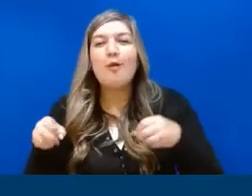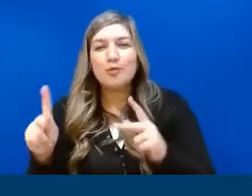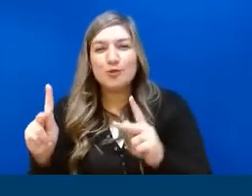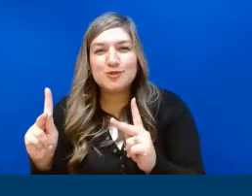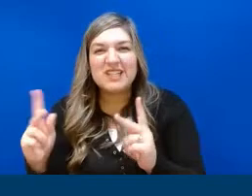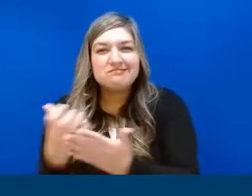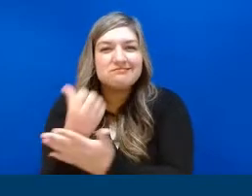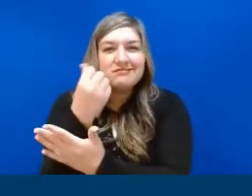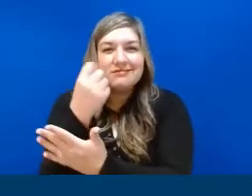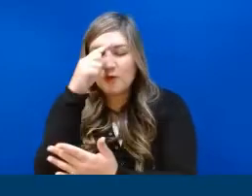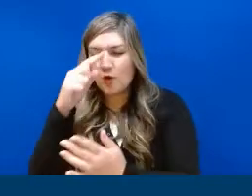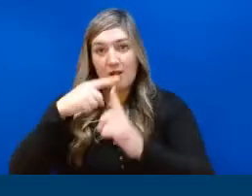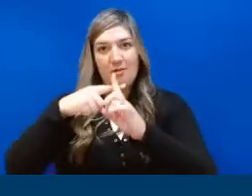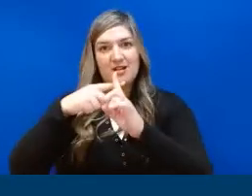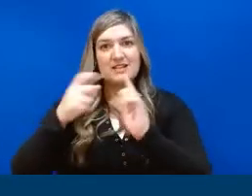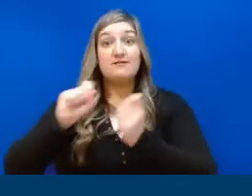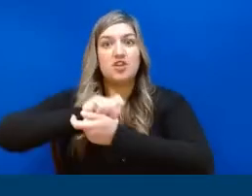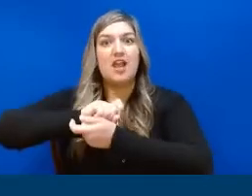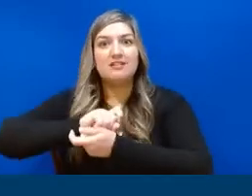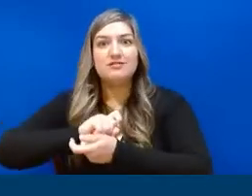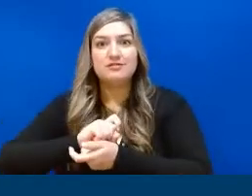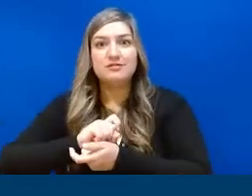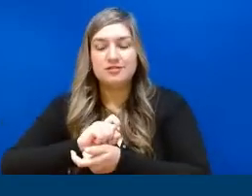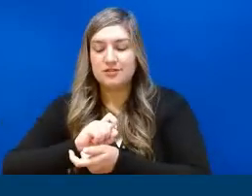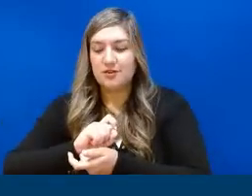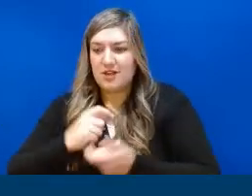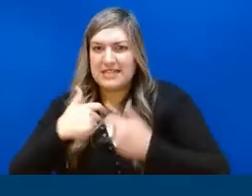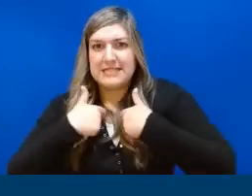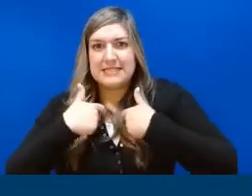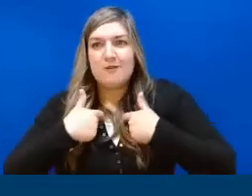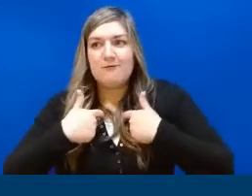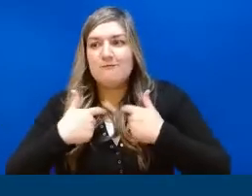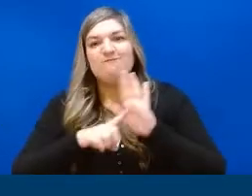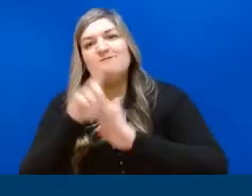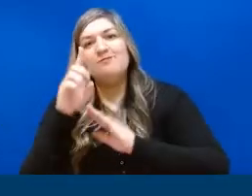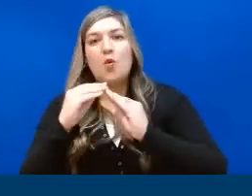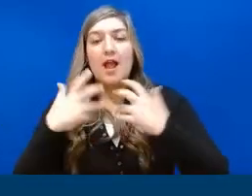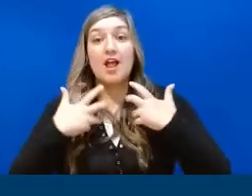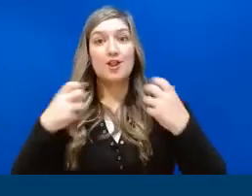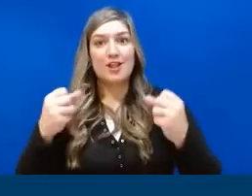and opportunities to develop healthier habits. And during today's presentation, we're going to look at three